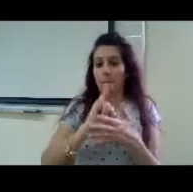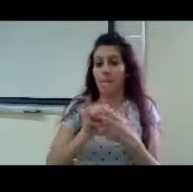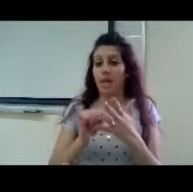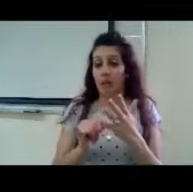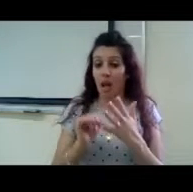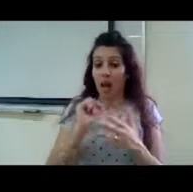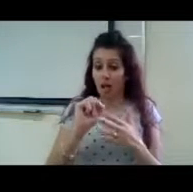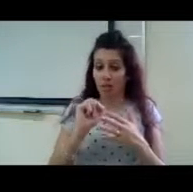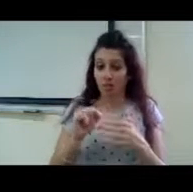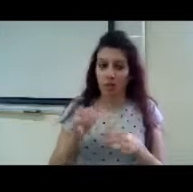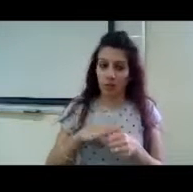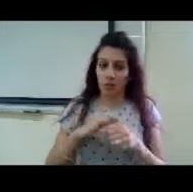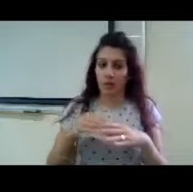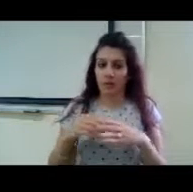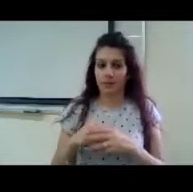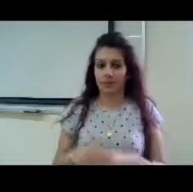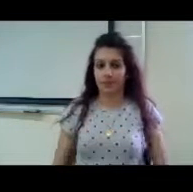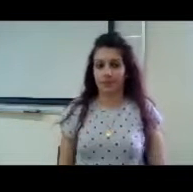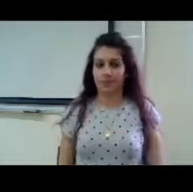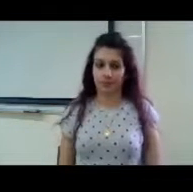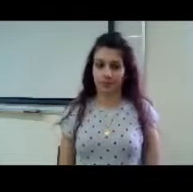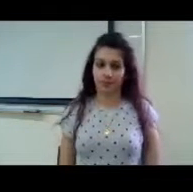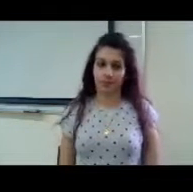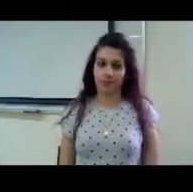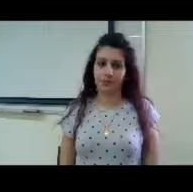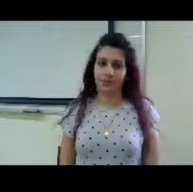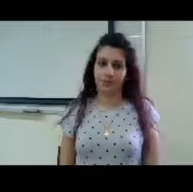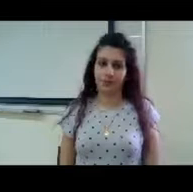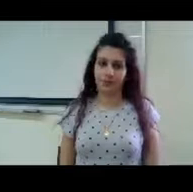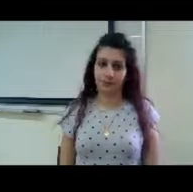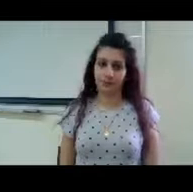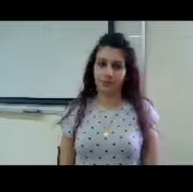library with additional content that's been aligned to different country